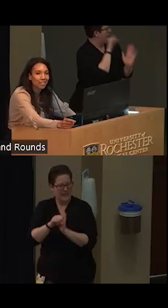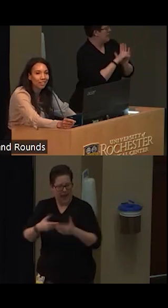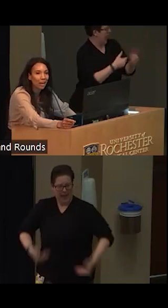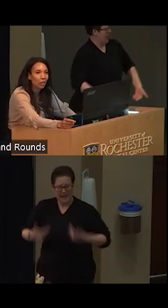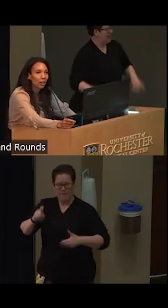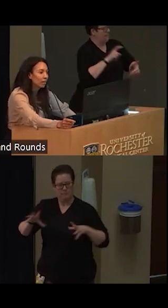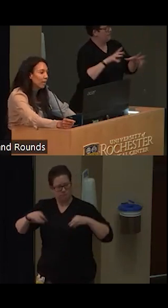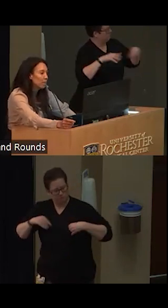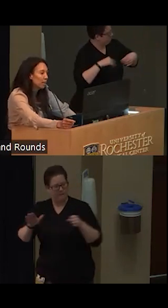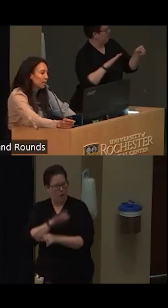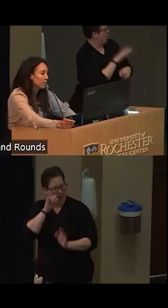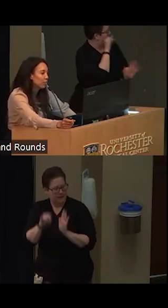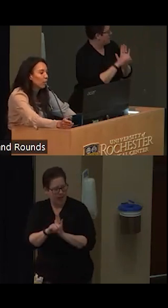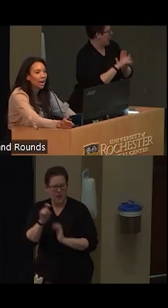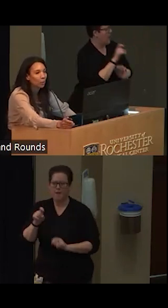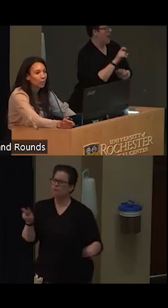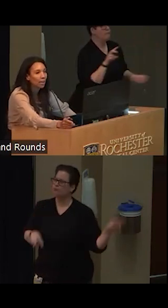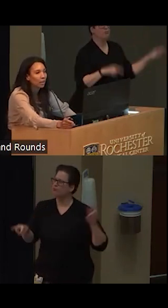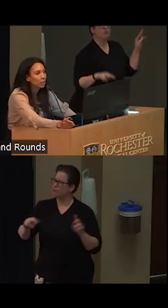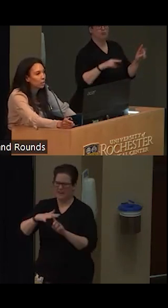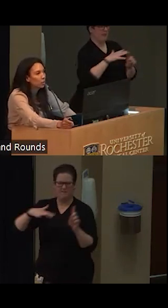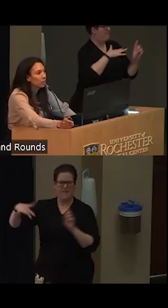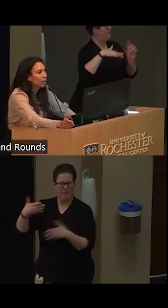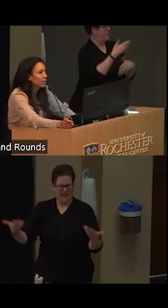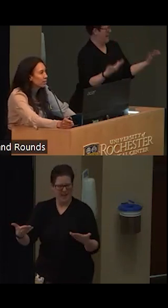need to look at what our climate is for equity and inclusion what's our practice